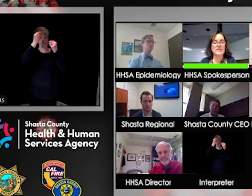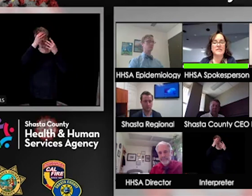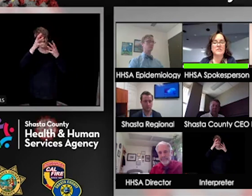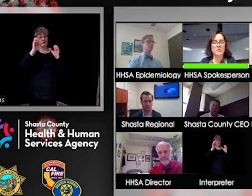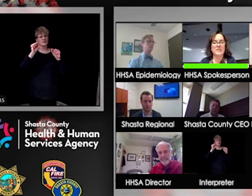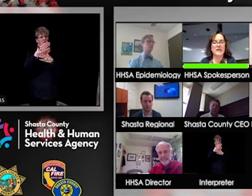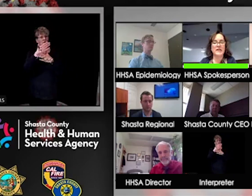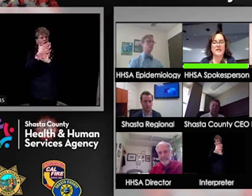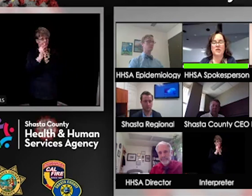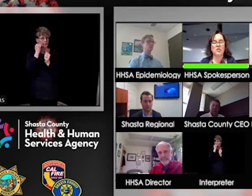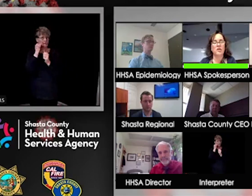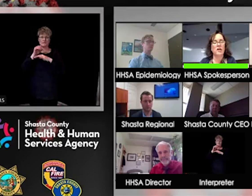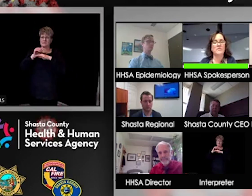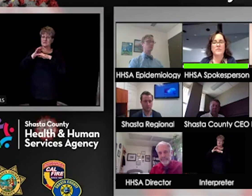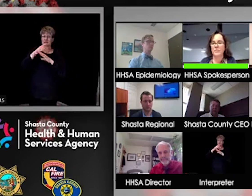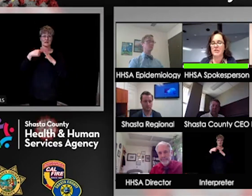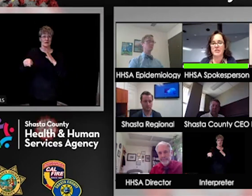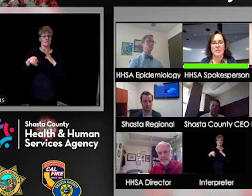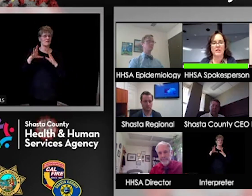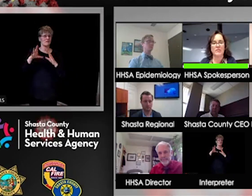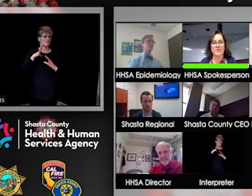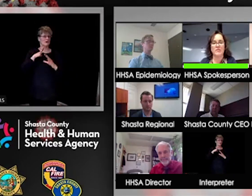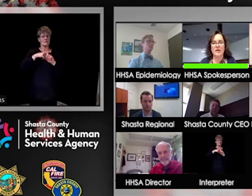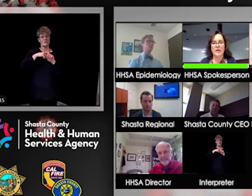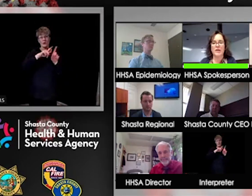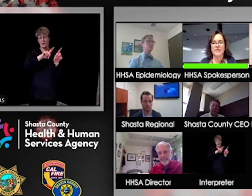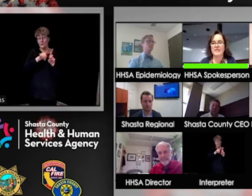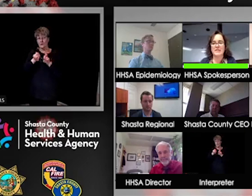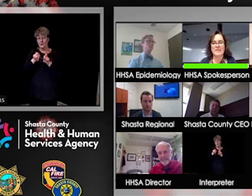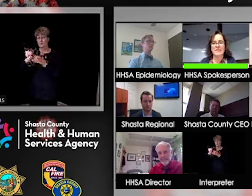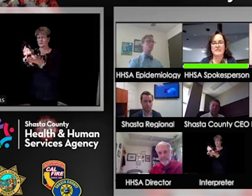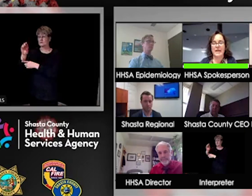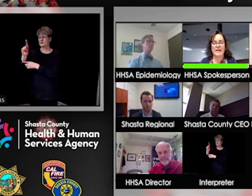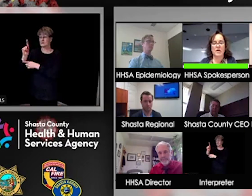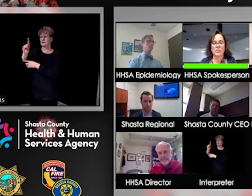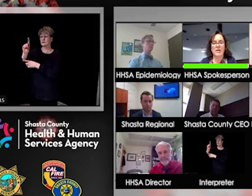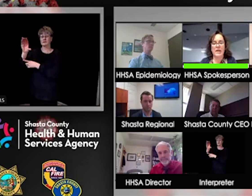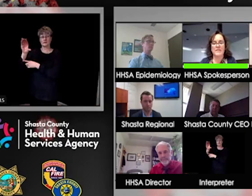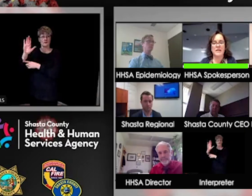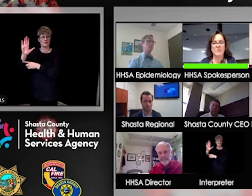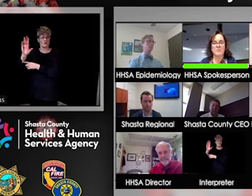CDC's website they've got all kinds of information about the disease and how it behaves. That